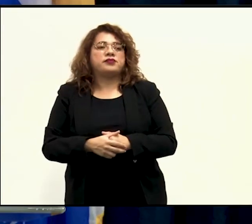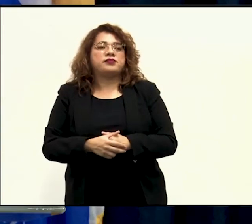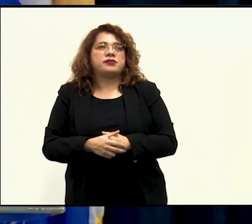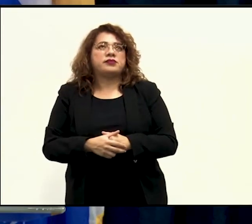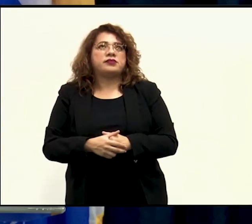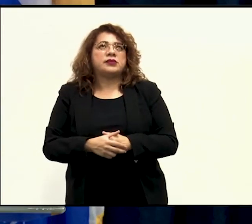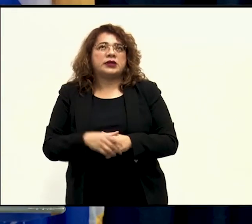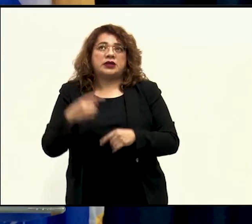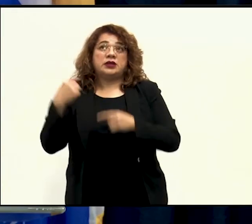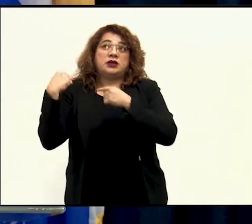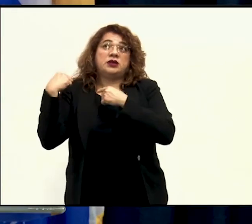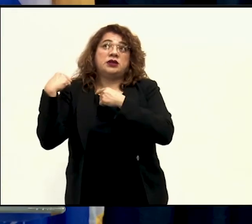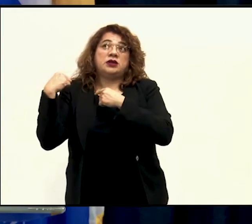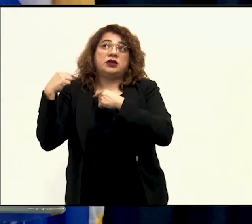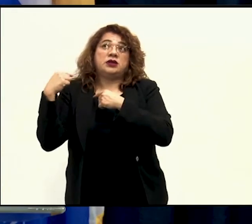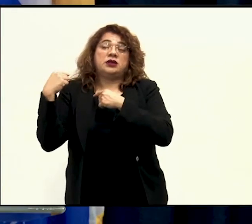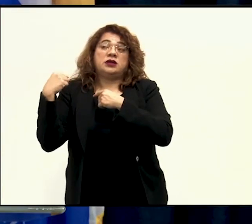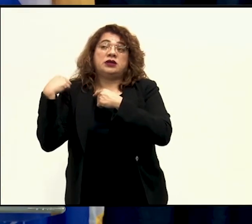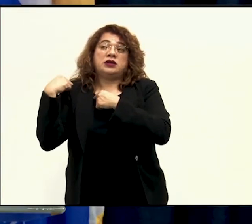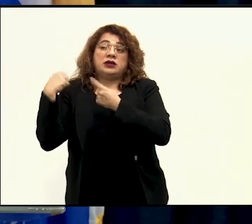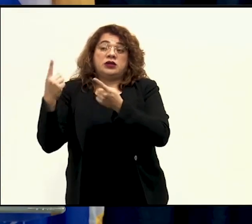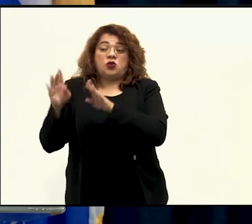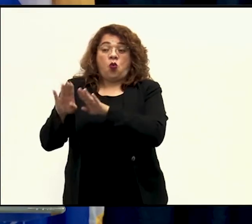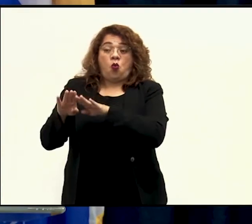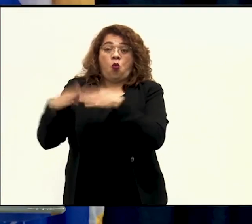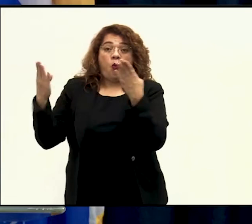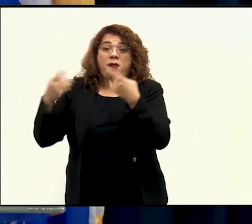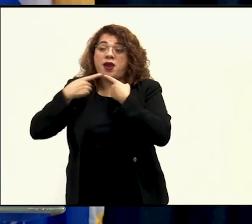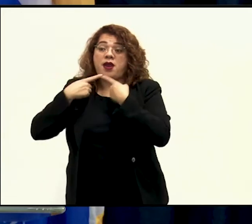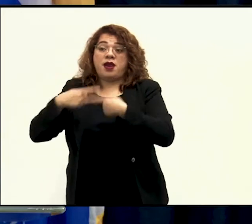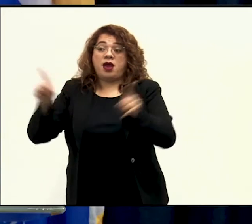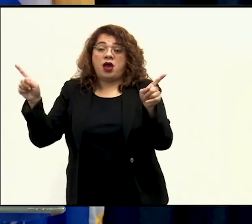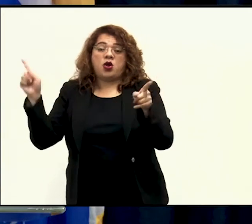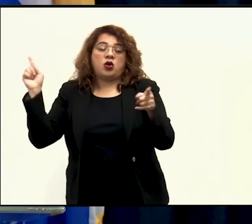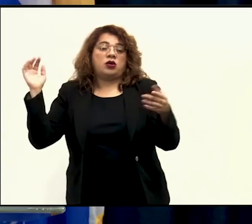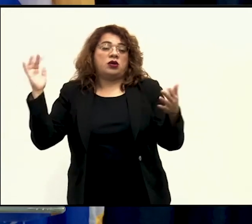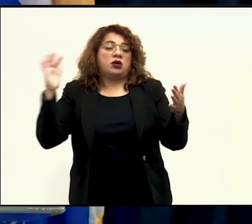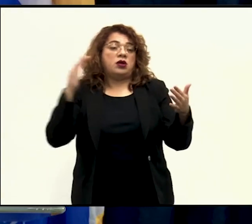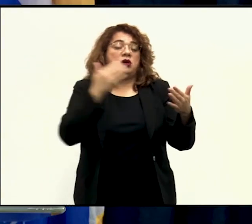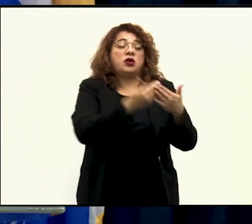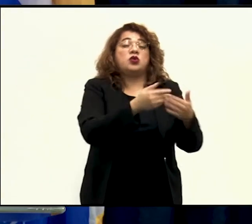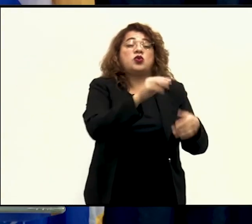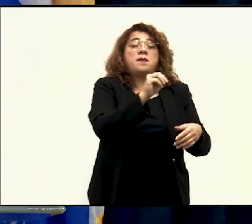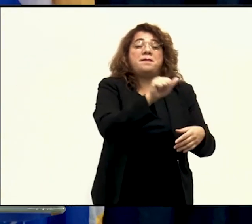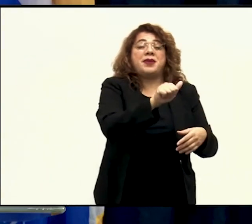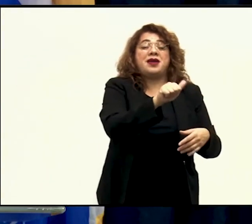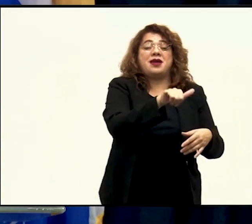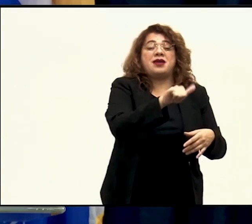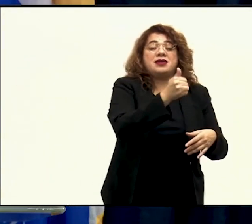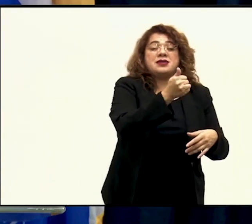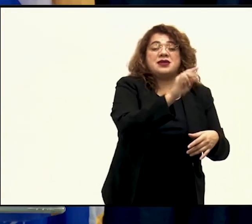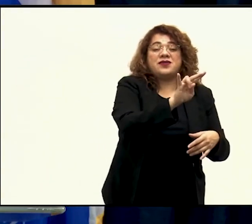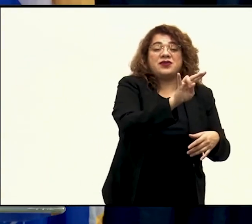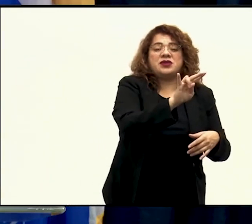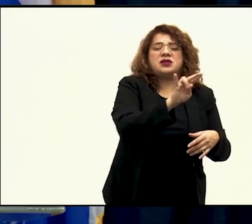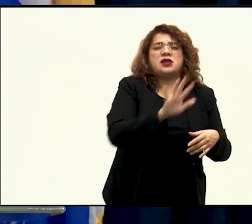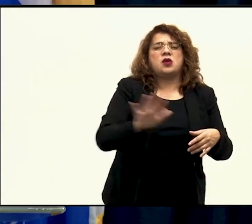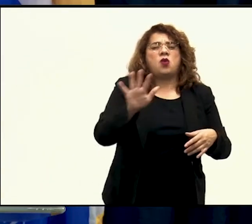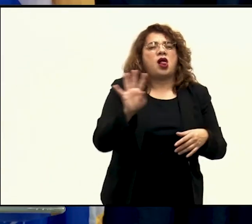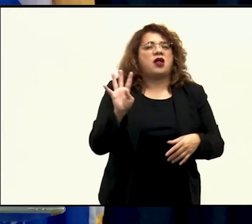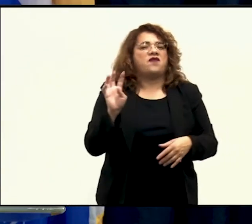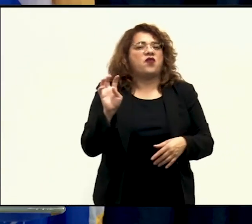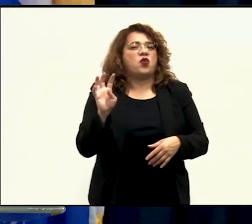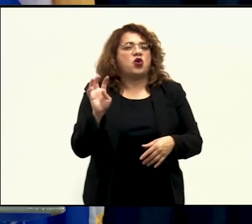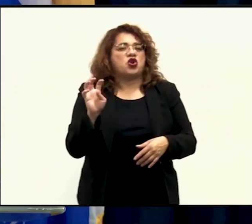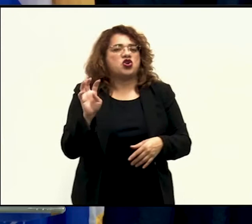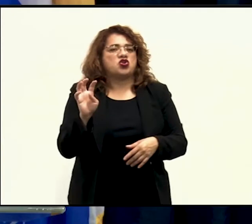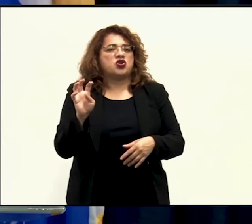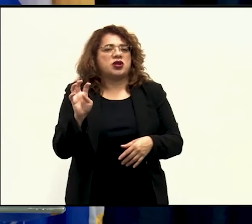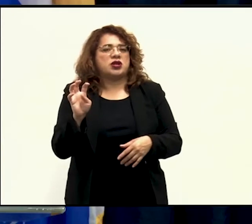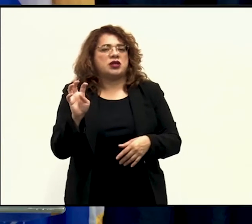was opened through May 17th, we had about, I think it's approximately 400 of each age